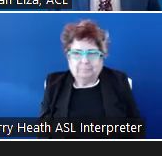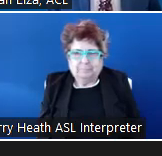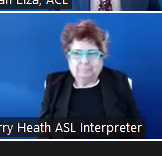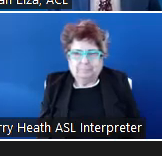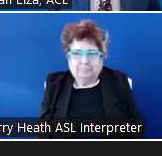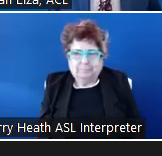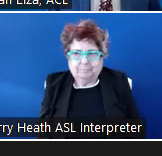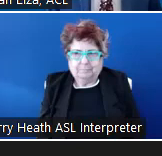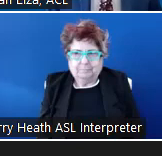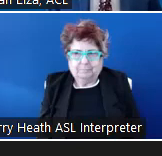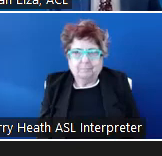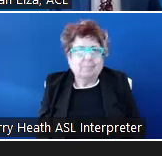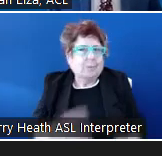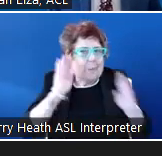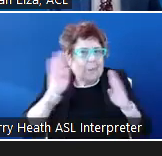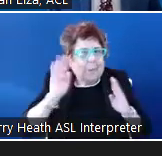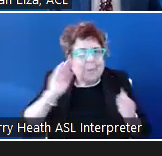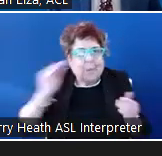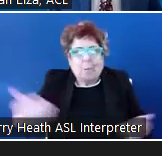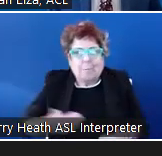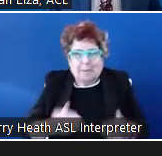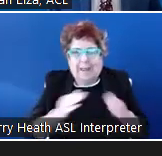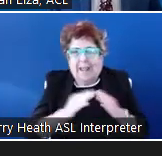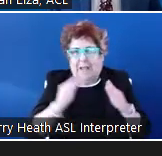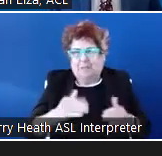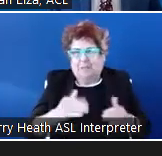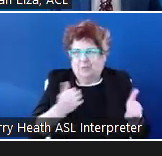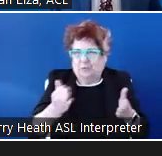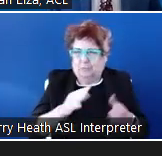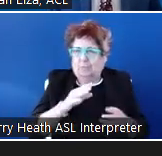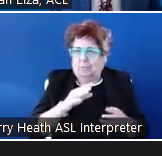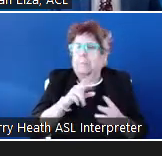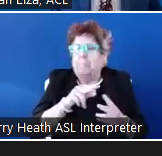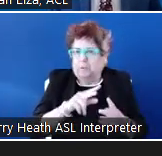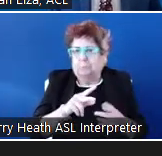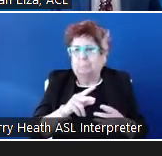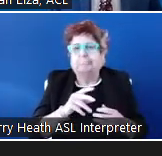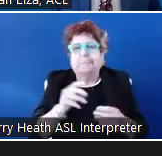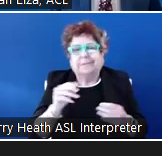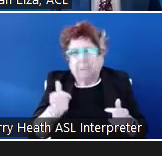Hello and welcome to the Housing and Services Partnership Accelerator application briefing for states. Thank you so much